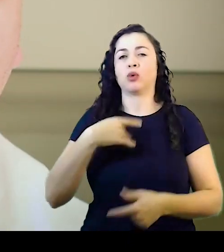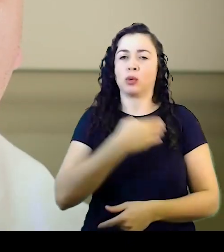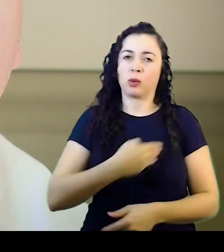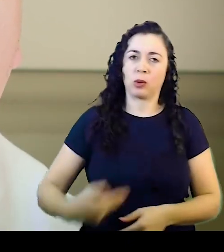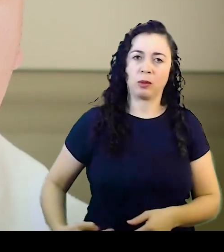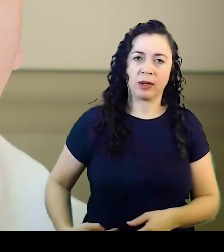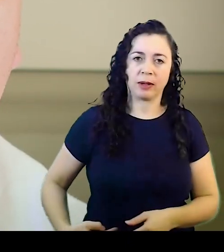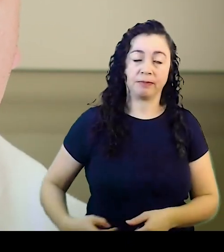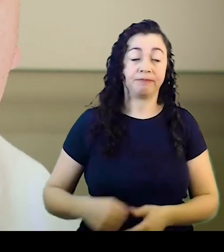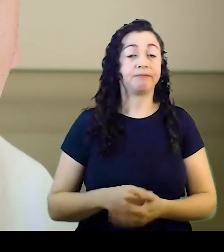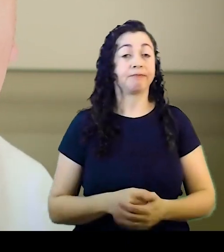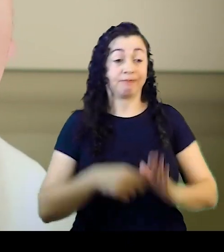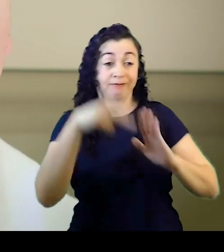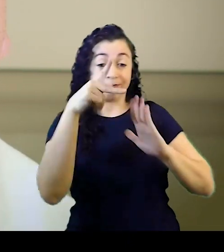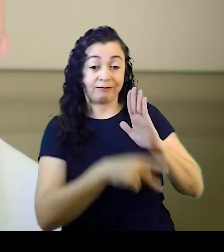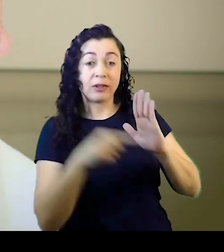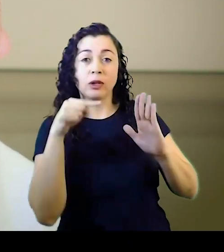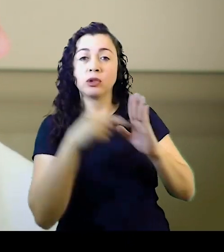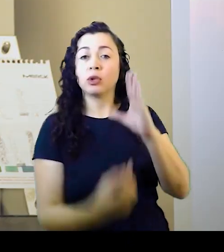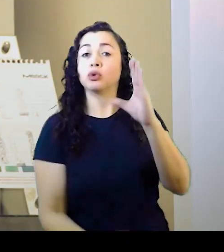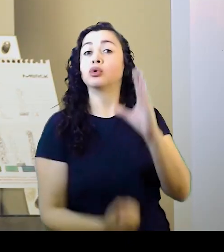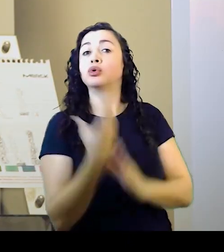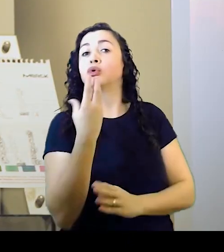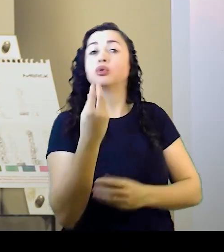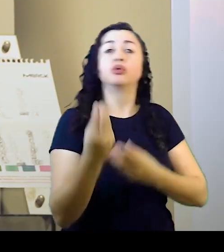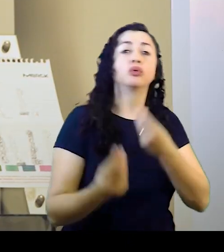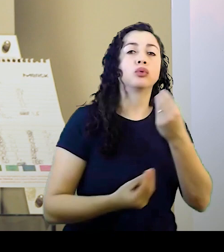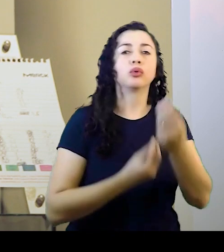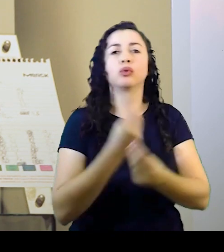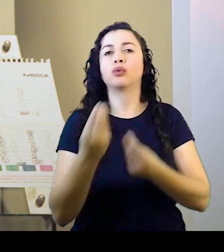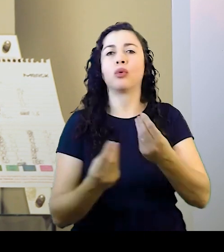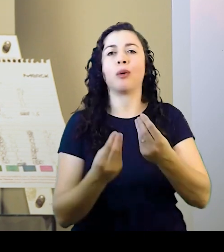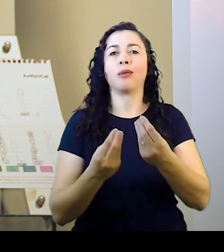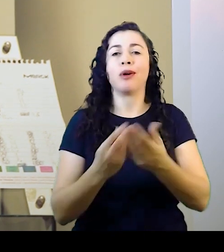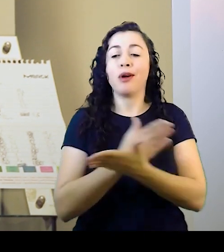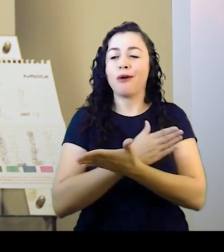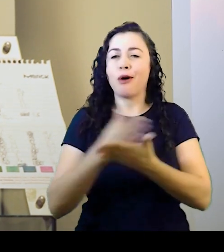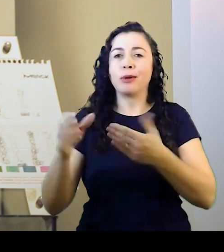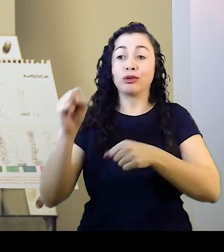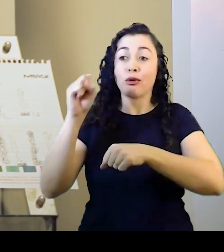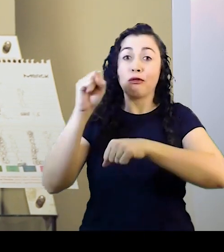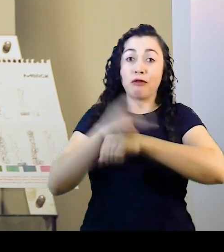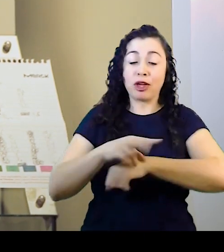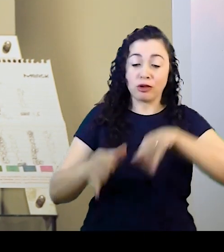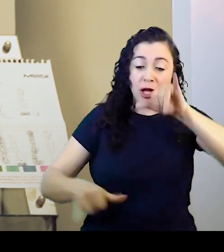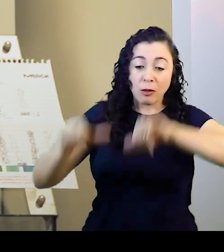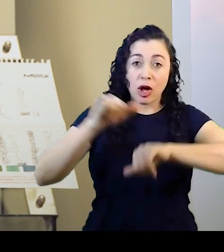This project was born basically with the arrival of the virus at the Laboratory